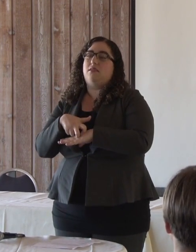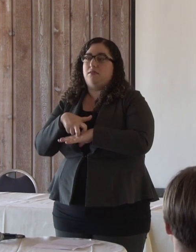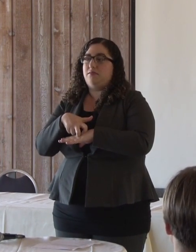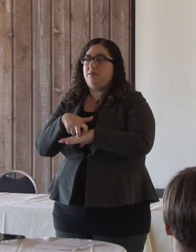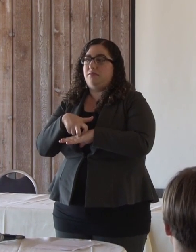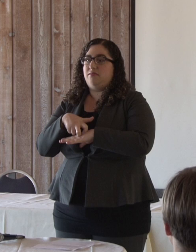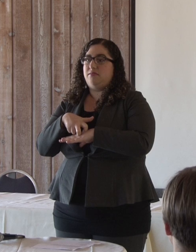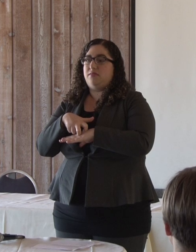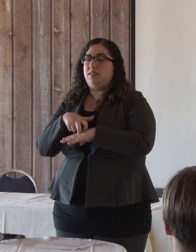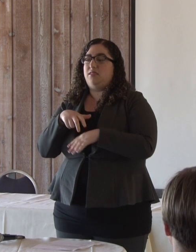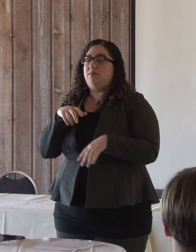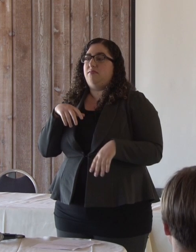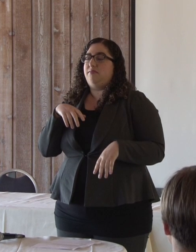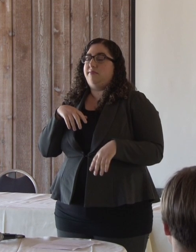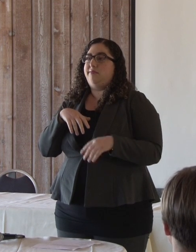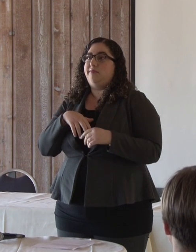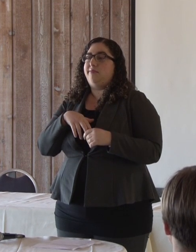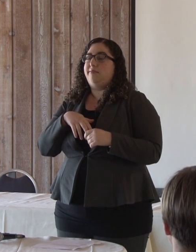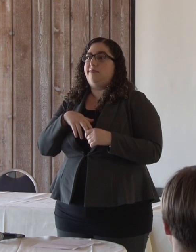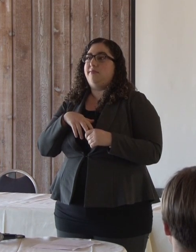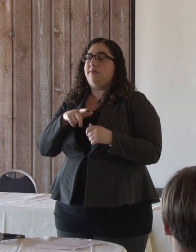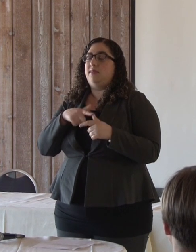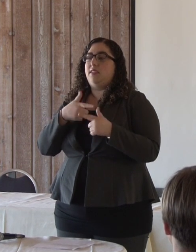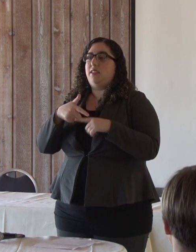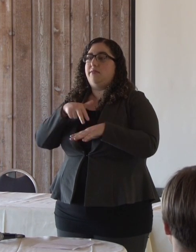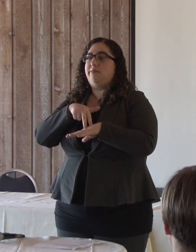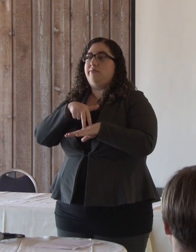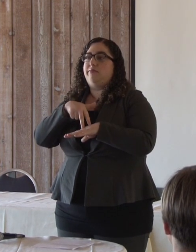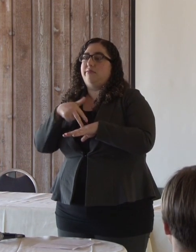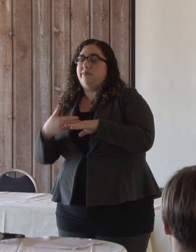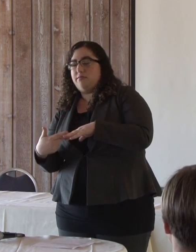And that's when the when the little girl saw that a bullet hit the boy just as he